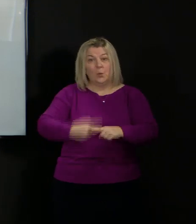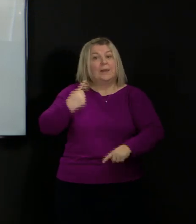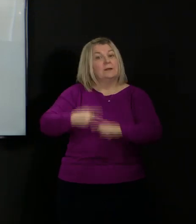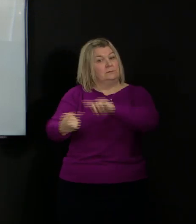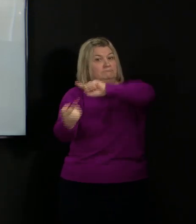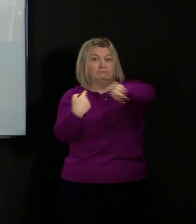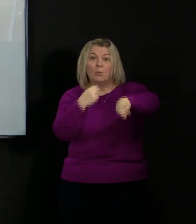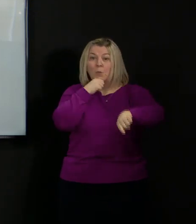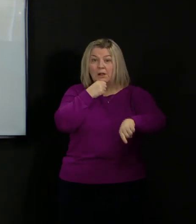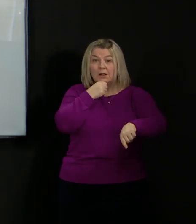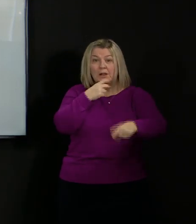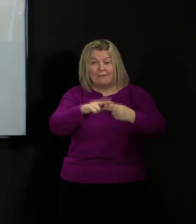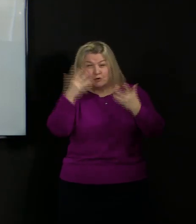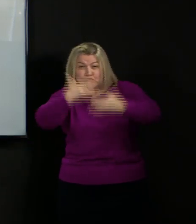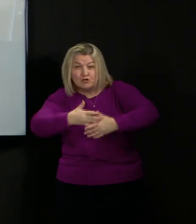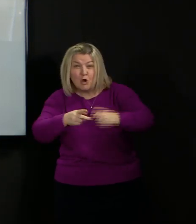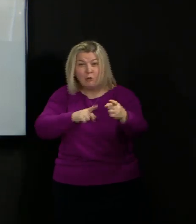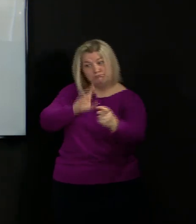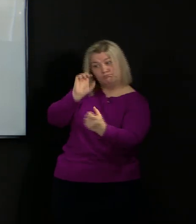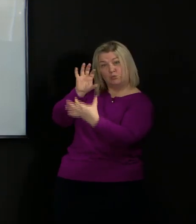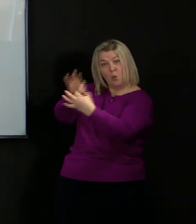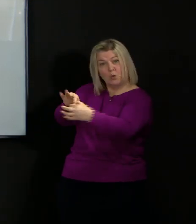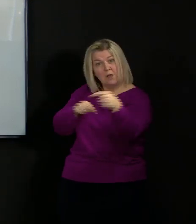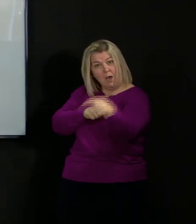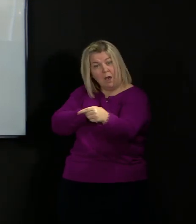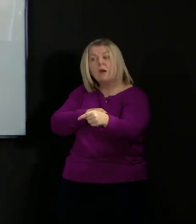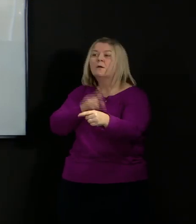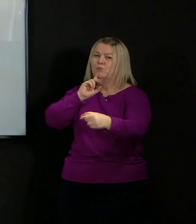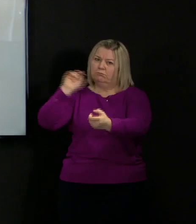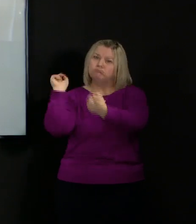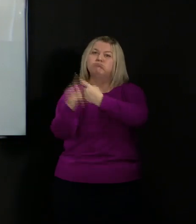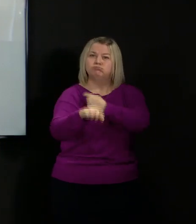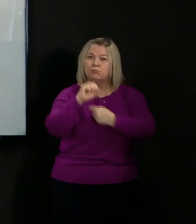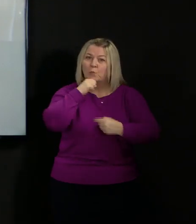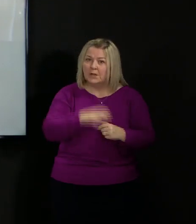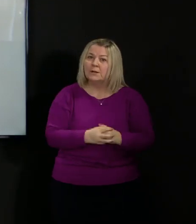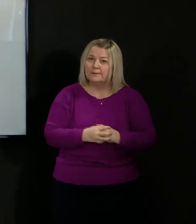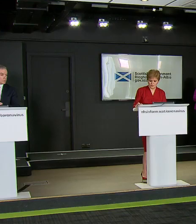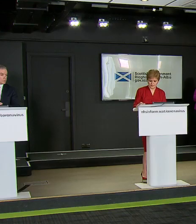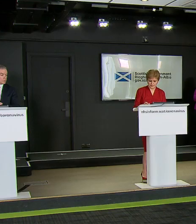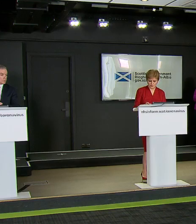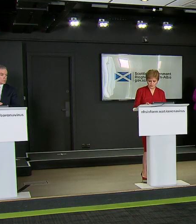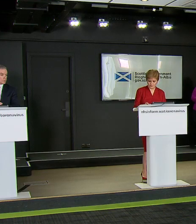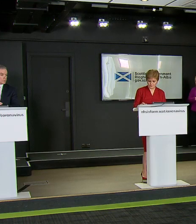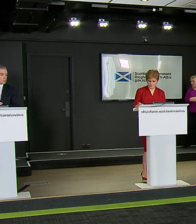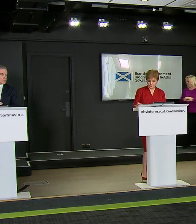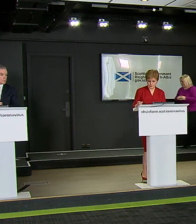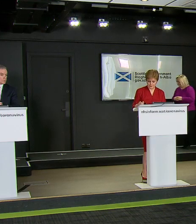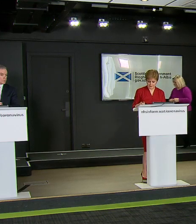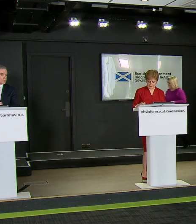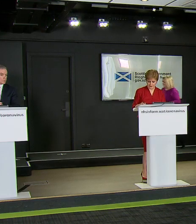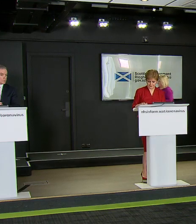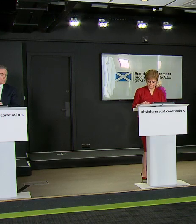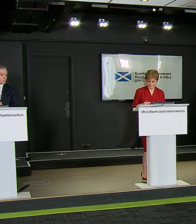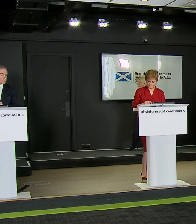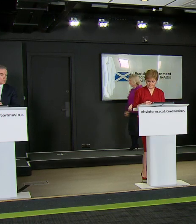supply of PPE to them as an individual or to their area of work. OK, Simon Johnson from the Telegraph.